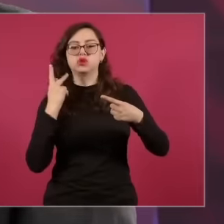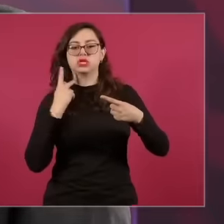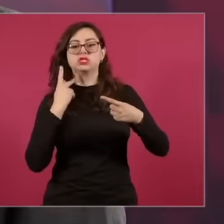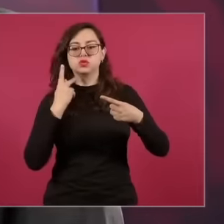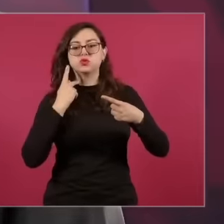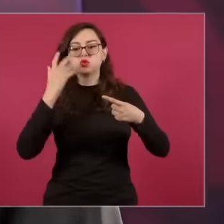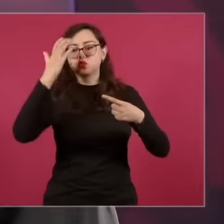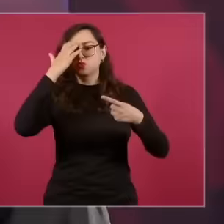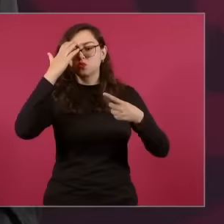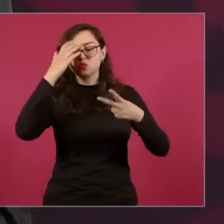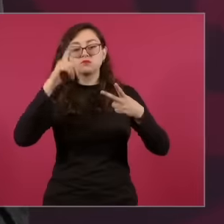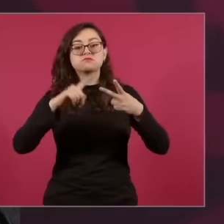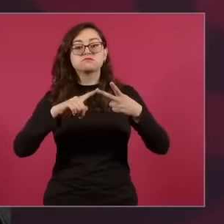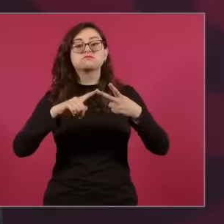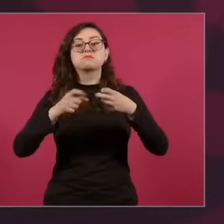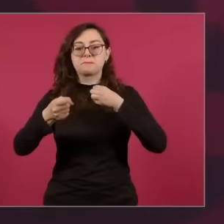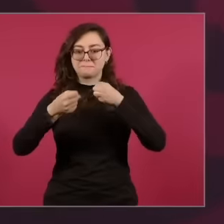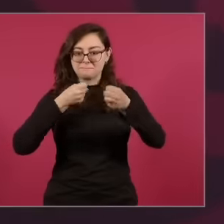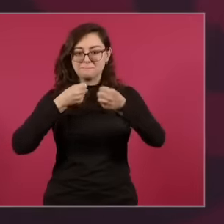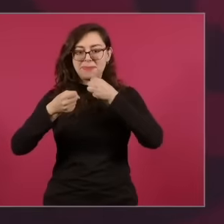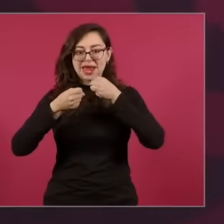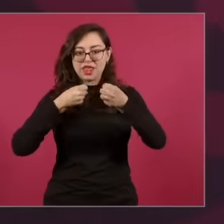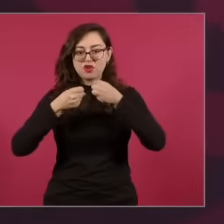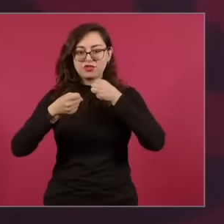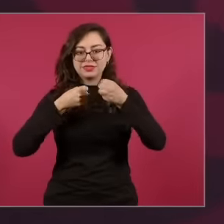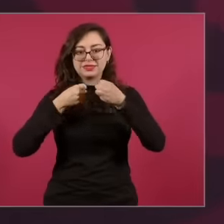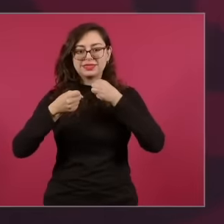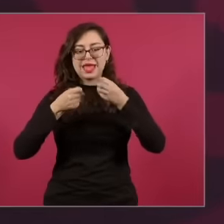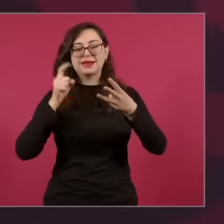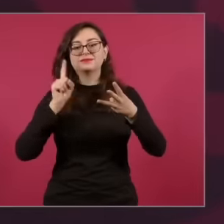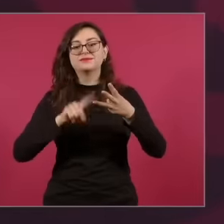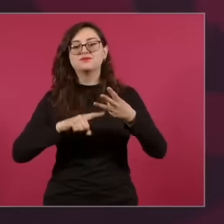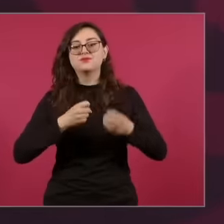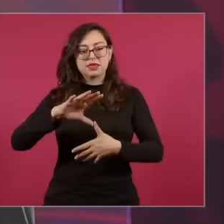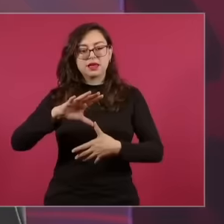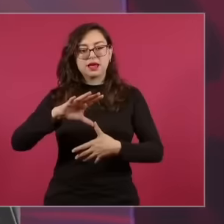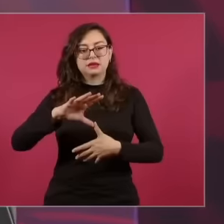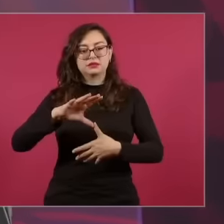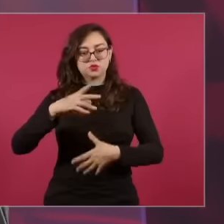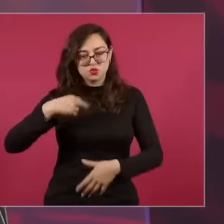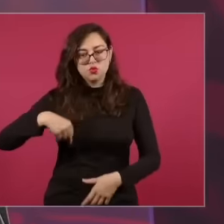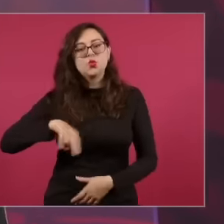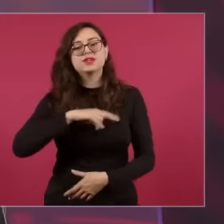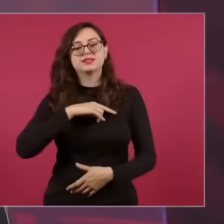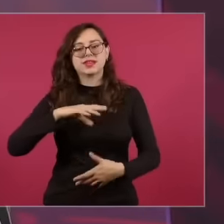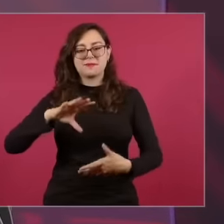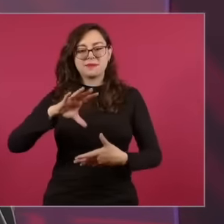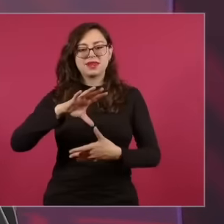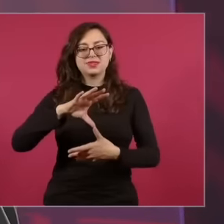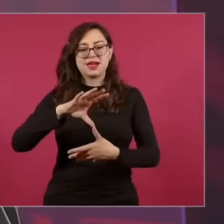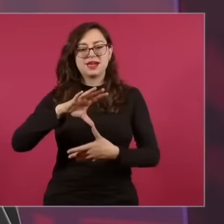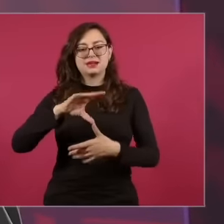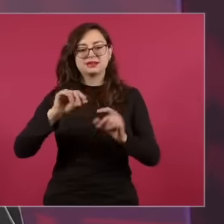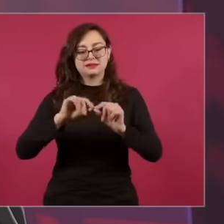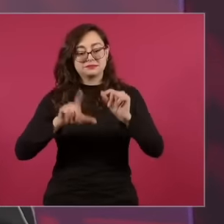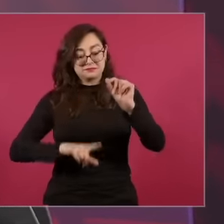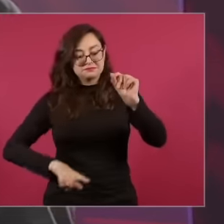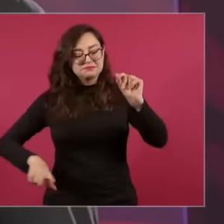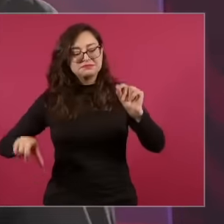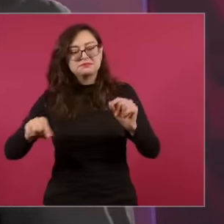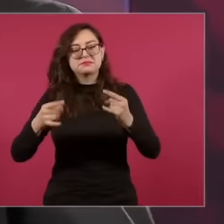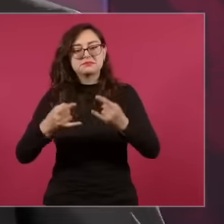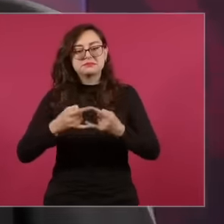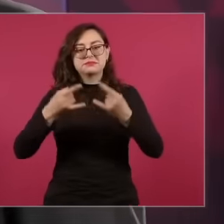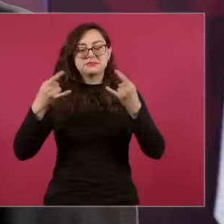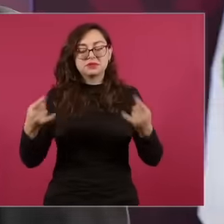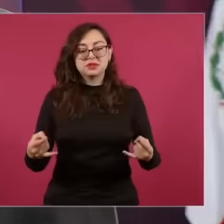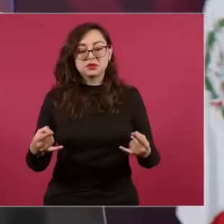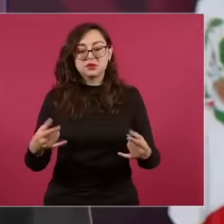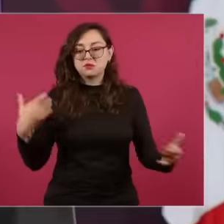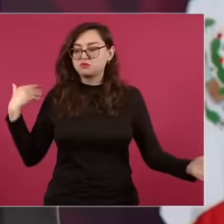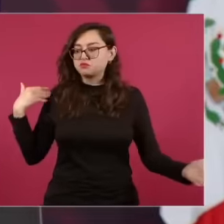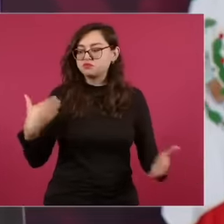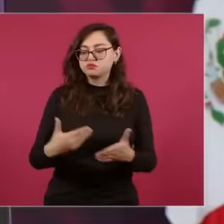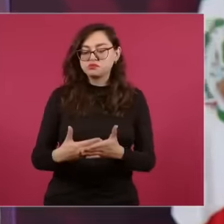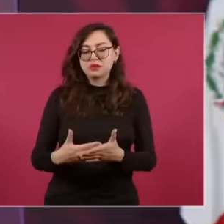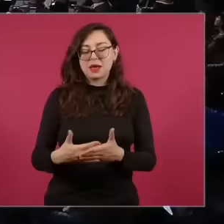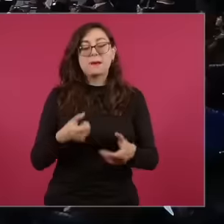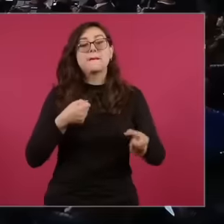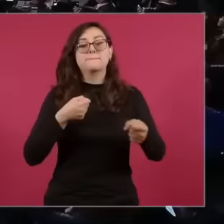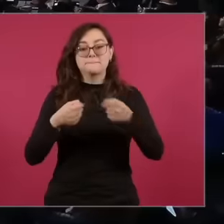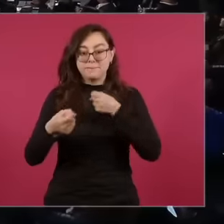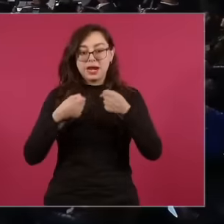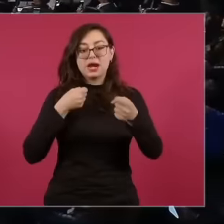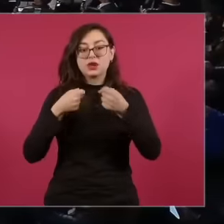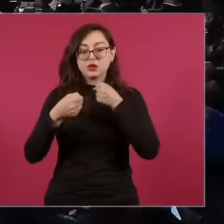journalist and poet, and in the history of Mexico, journalism has played